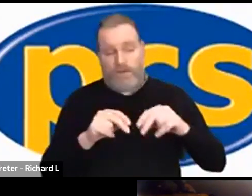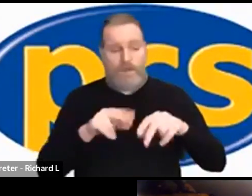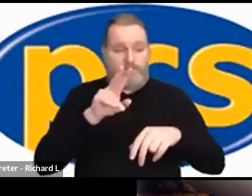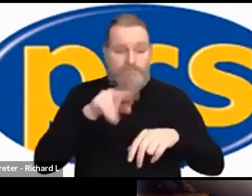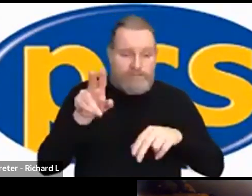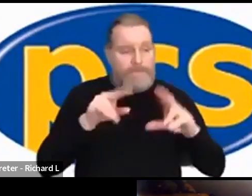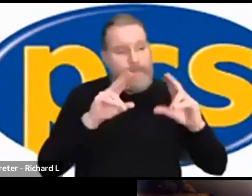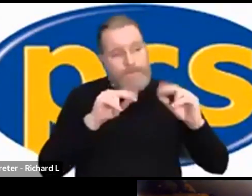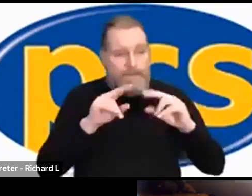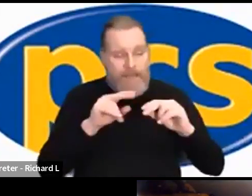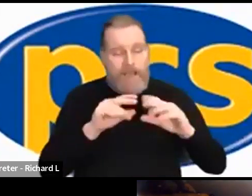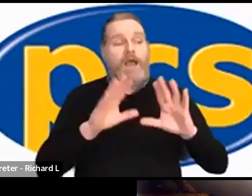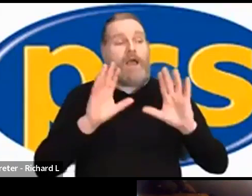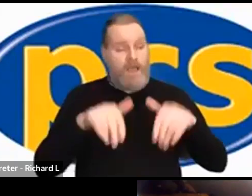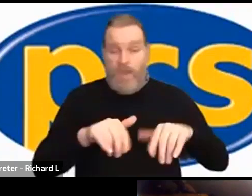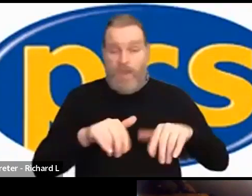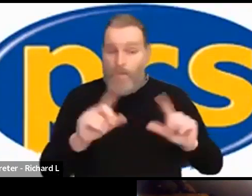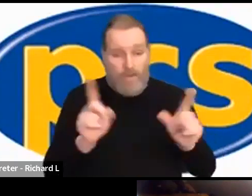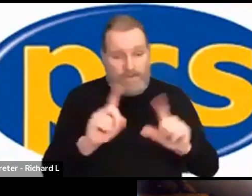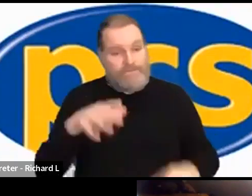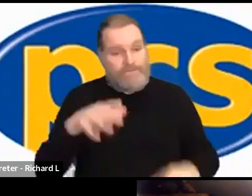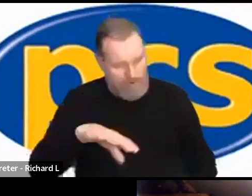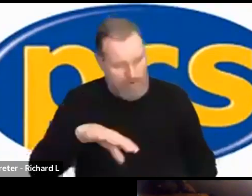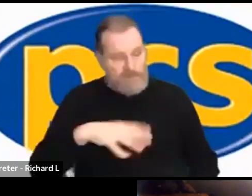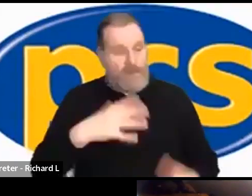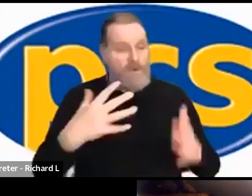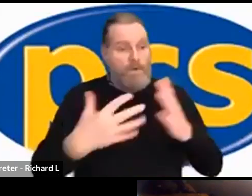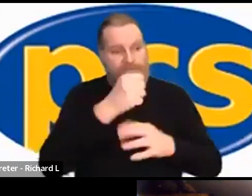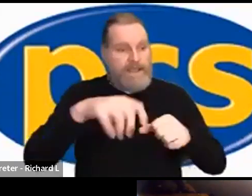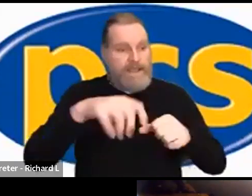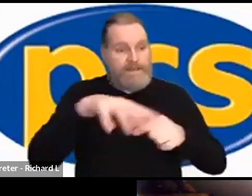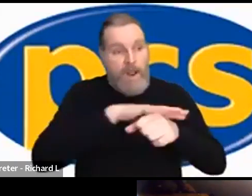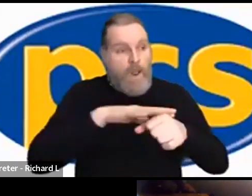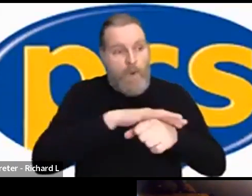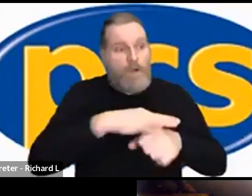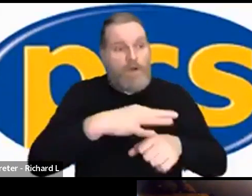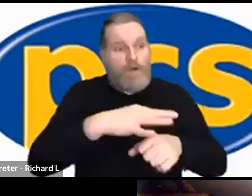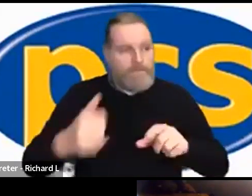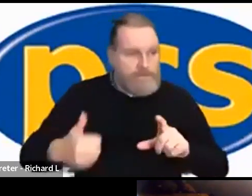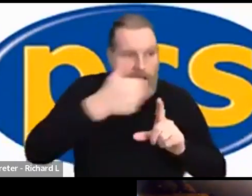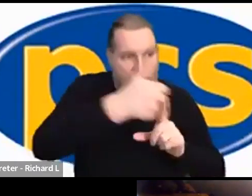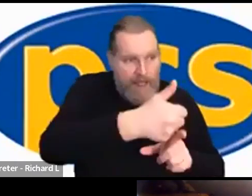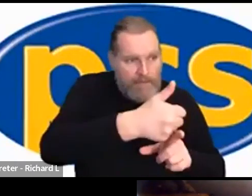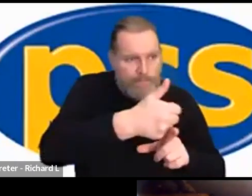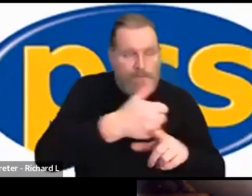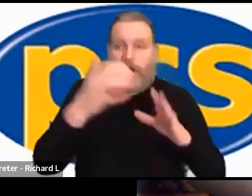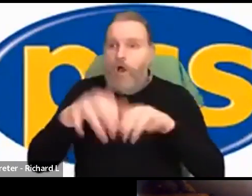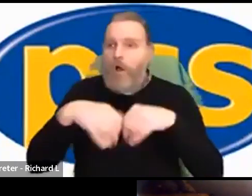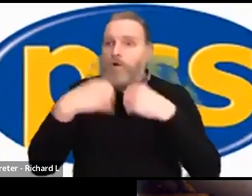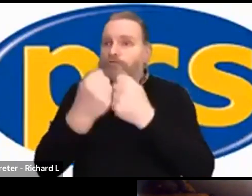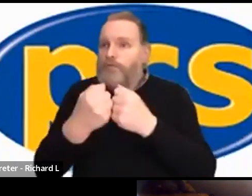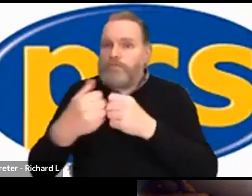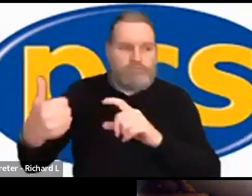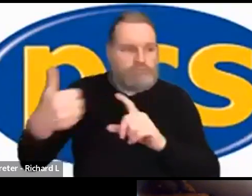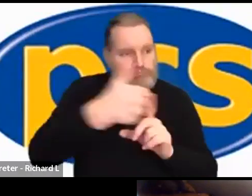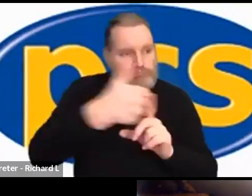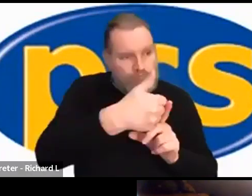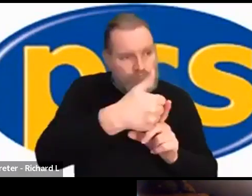can email in, you can ring us. You can contact us through the through the chat through the chat. If anybody needs anyone, we will either try and get a local rep a local rep to deal with a local rep to deal with it, or somebody from your group executive